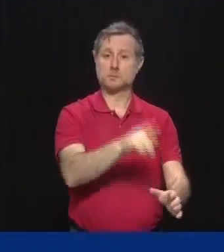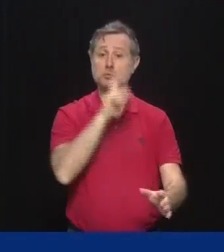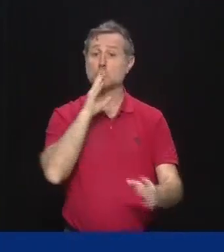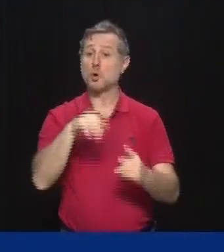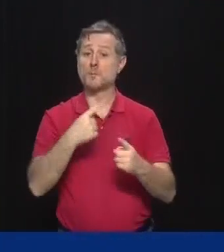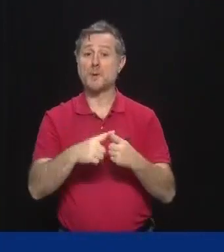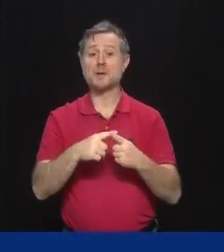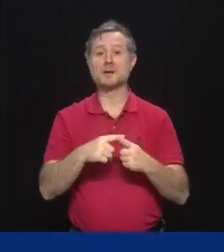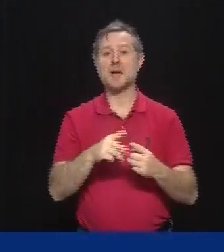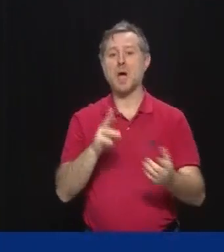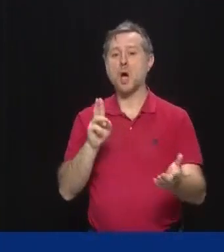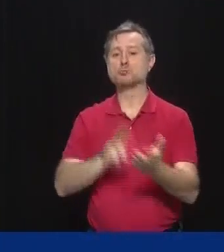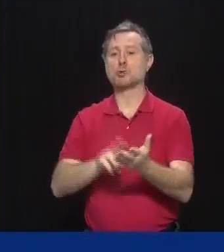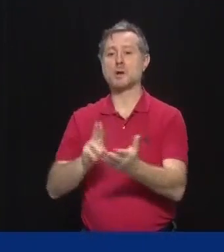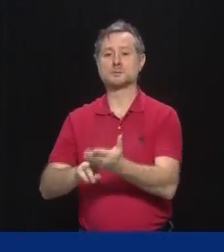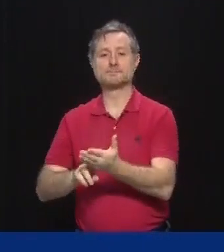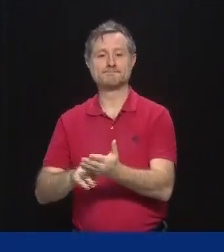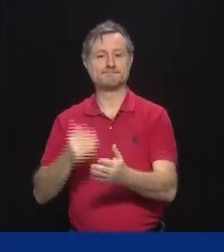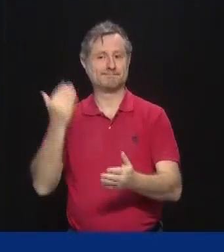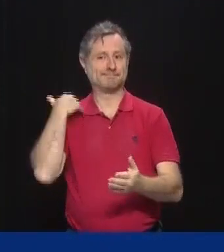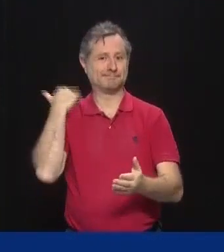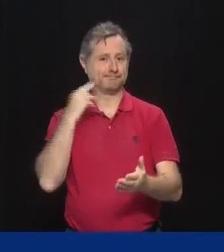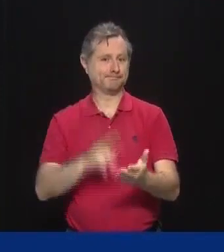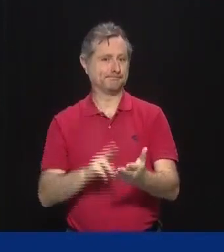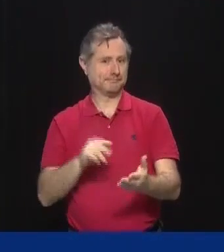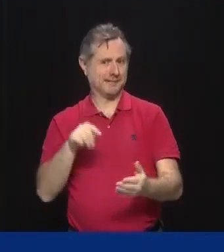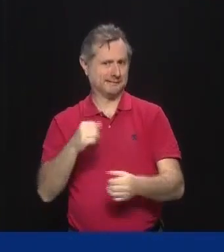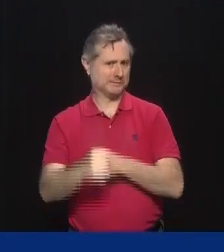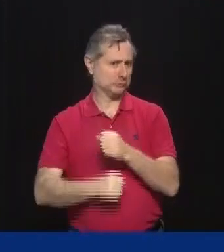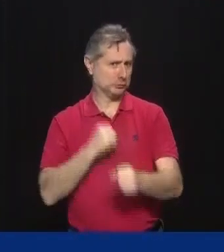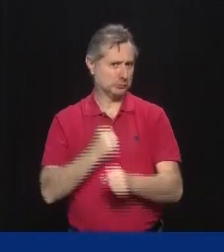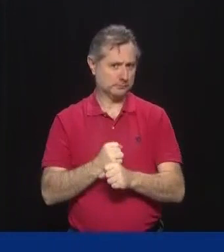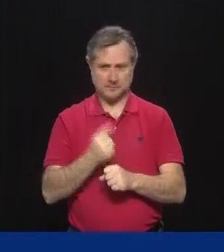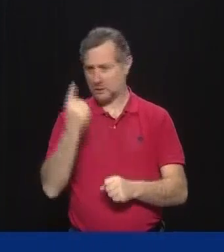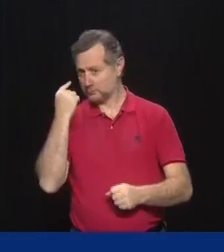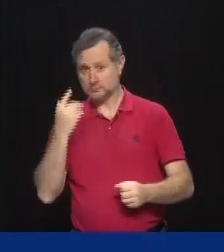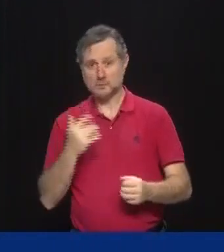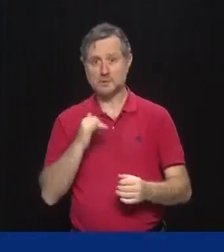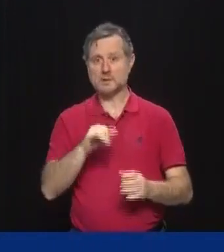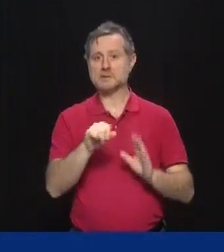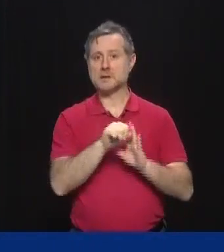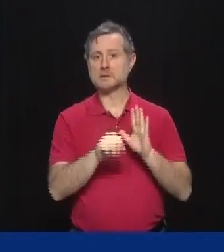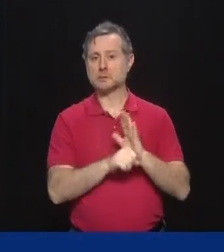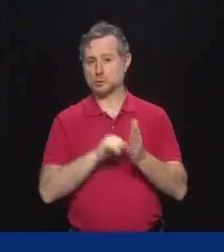MY OBJECTIVE IS TO KEEP THE BILLS IN BUFFALO. THE REPORT WAS CONTRACTED BY THE